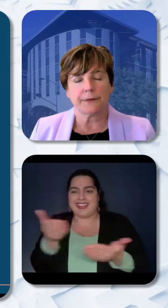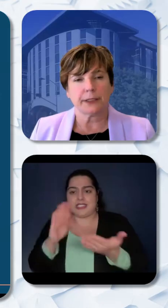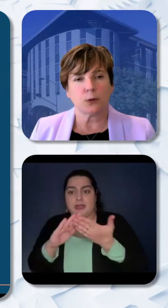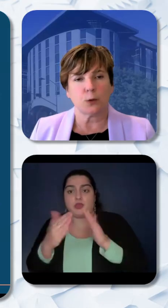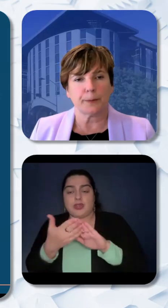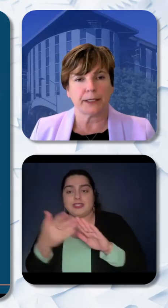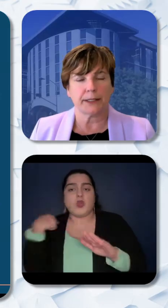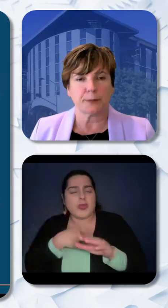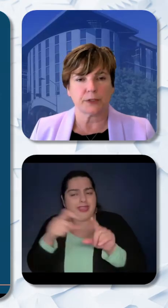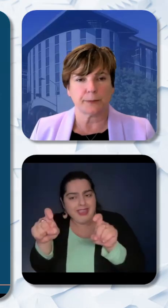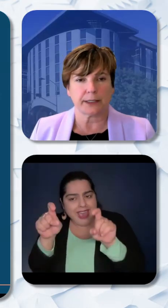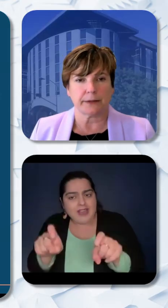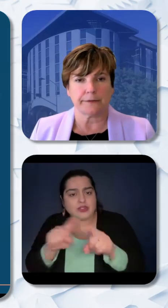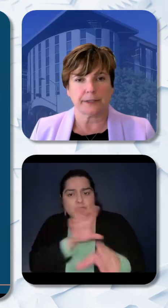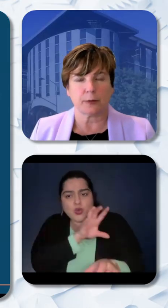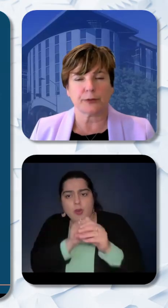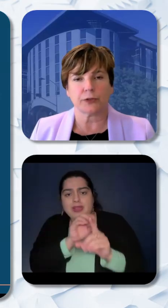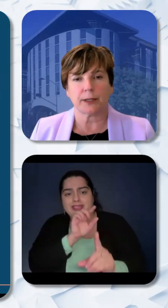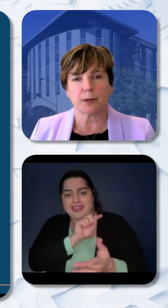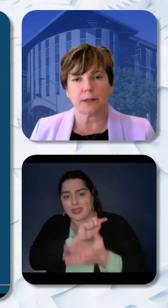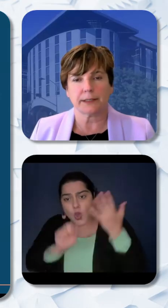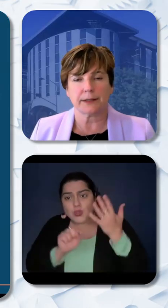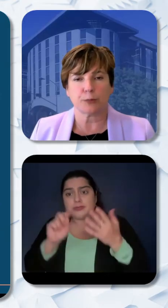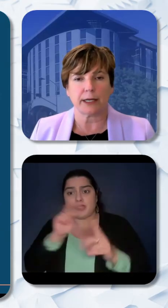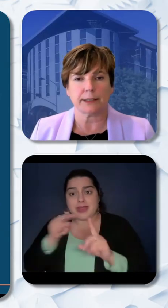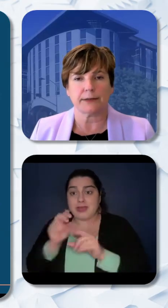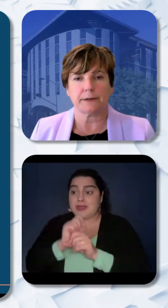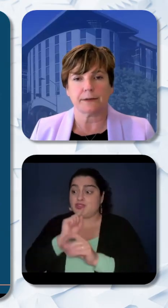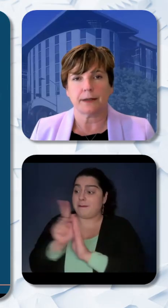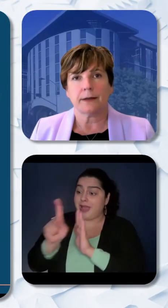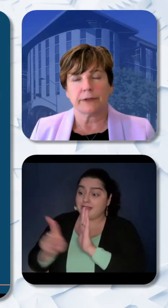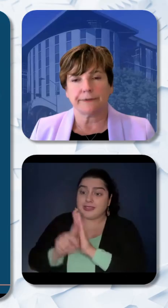We have to incorporate these perspectives to help ensure that policies and practice